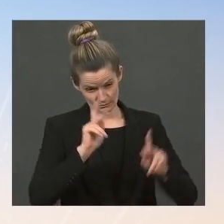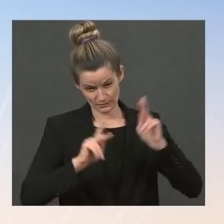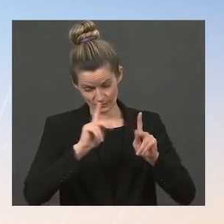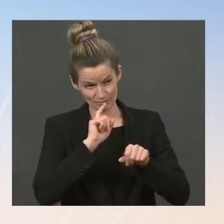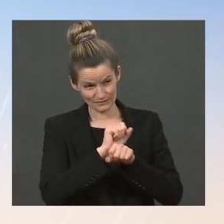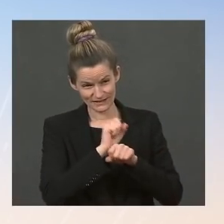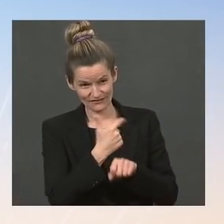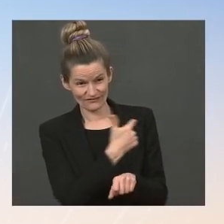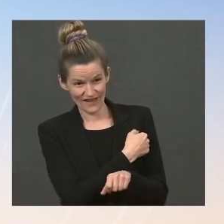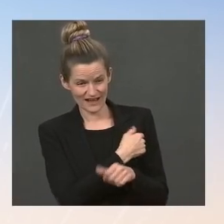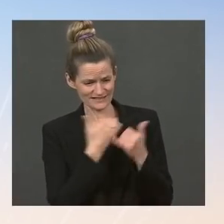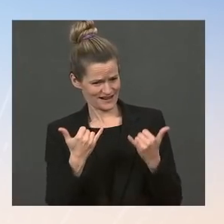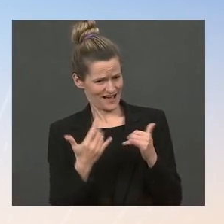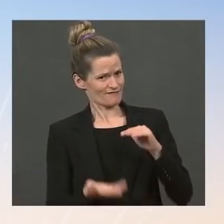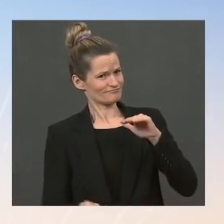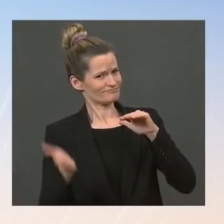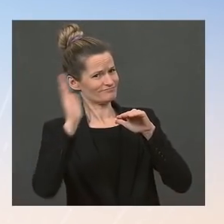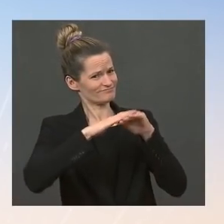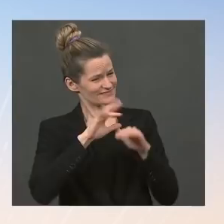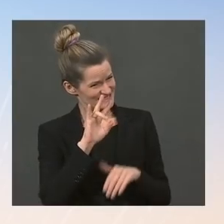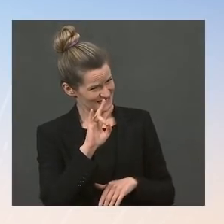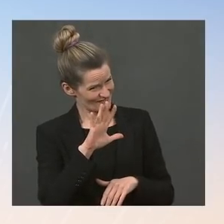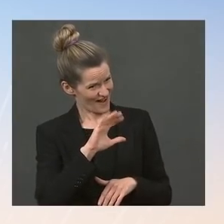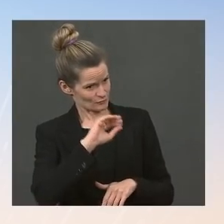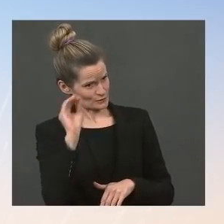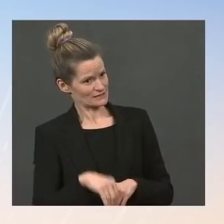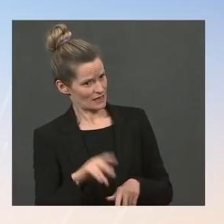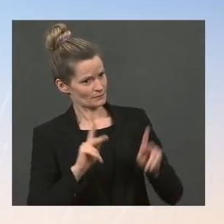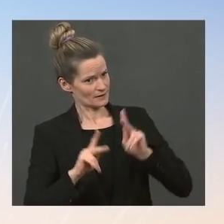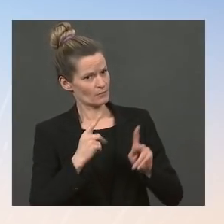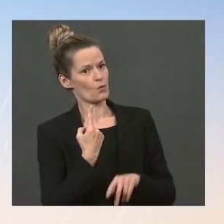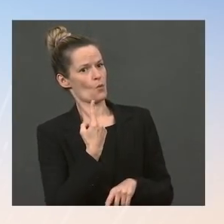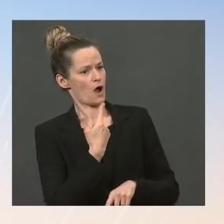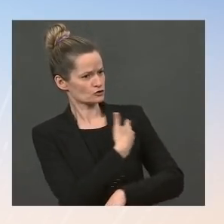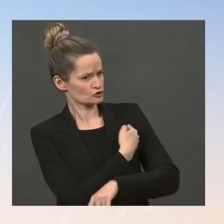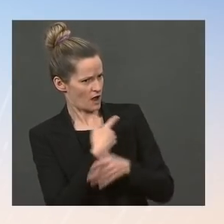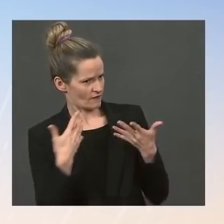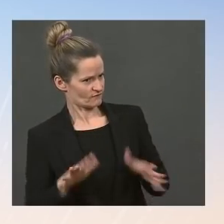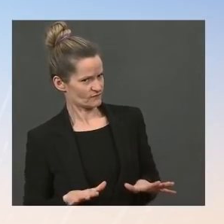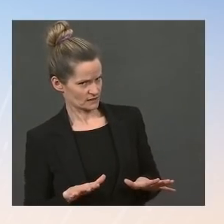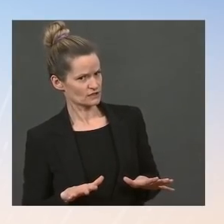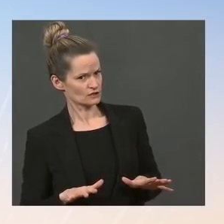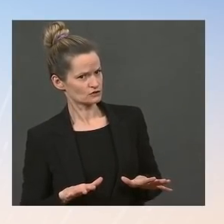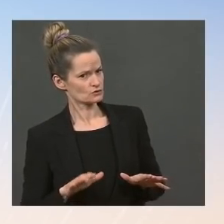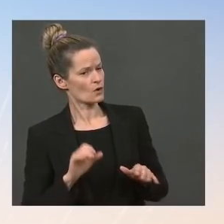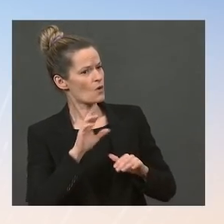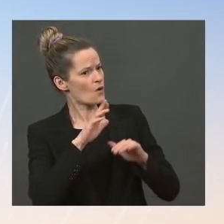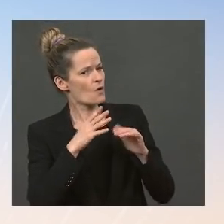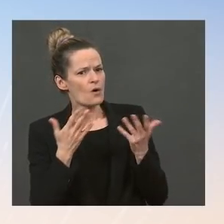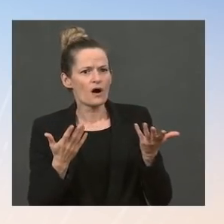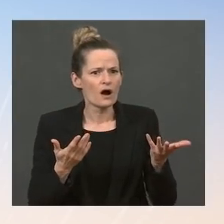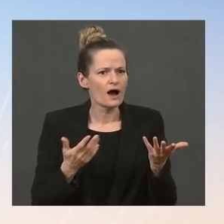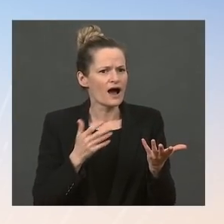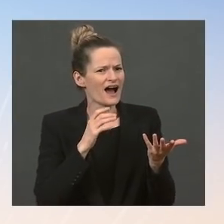So, part of our strategy and our objective from the beginning has been engaging with people who have questions to help answer their questions.